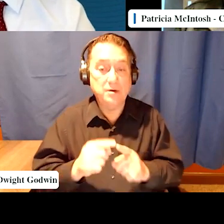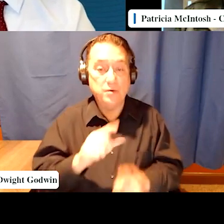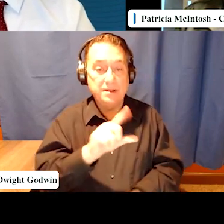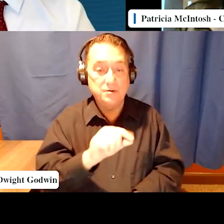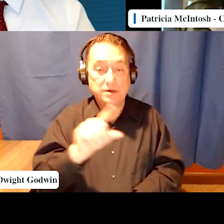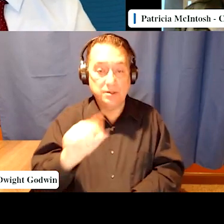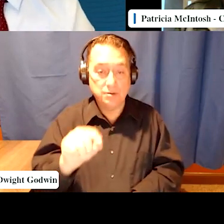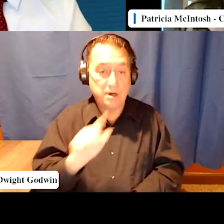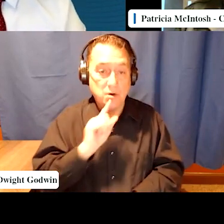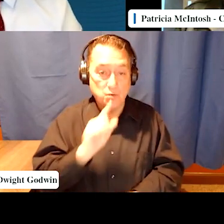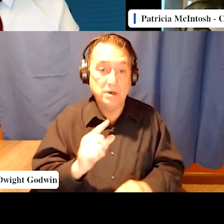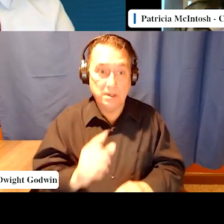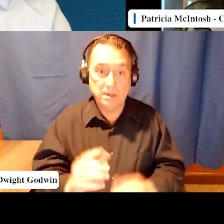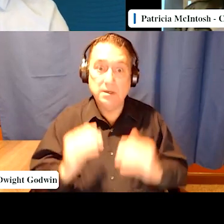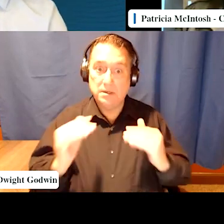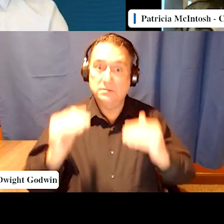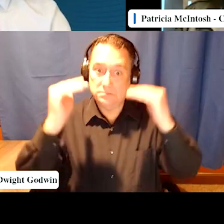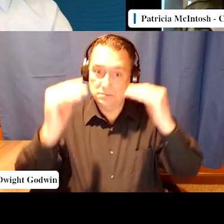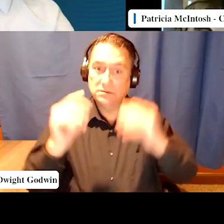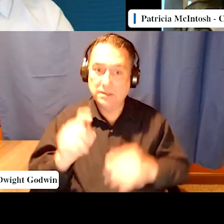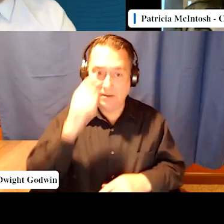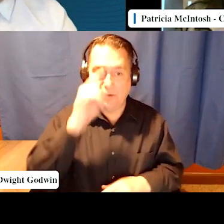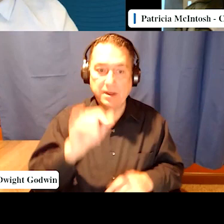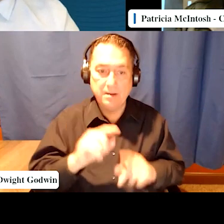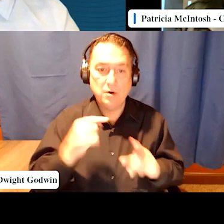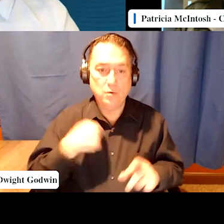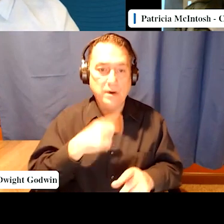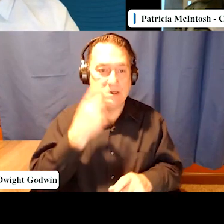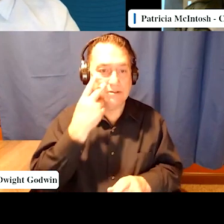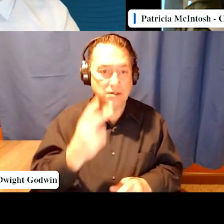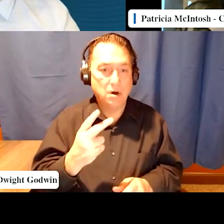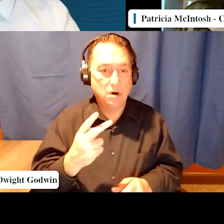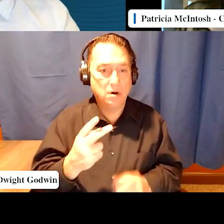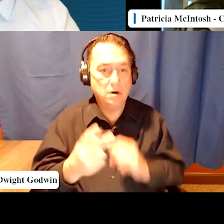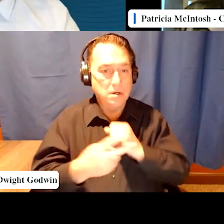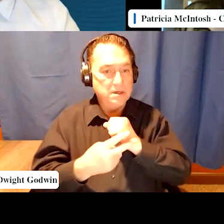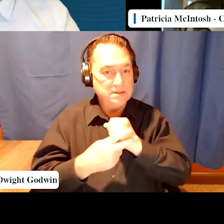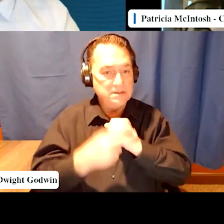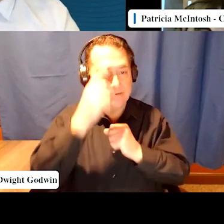But through COVID, we saw some savings for the City of Hartford, and he was able to capture some of those savings